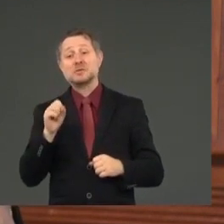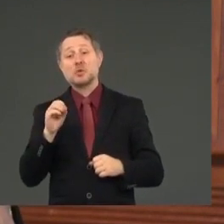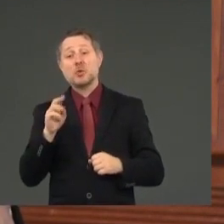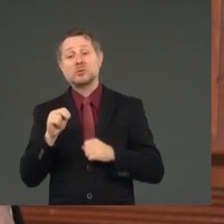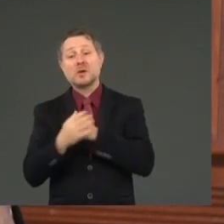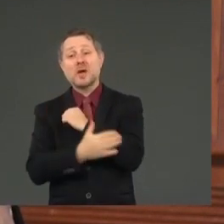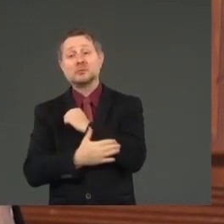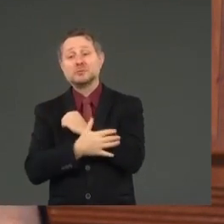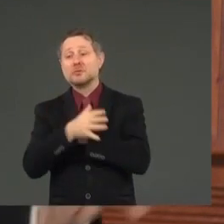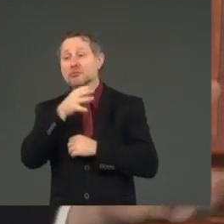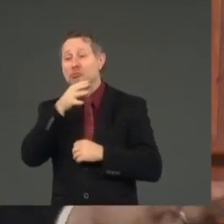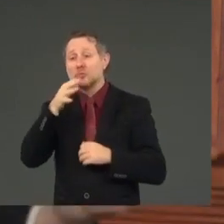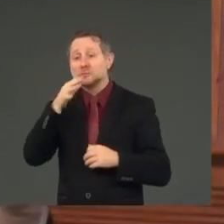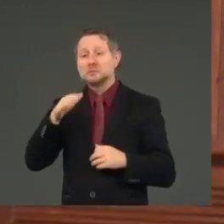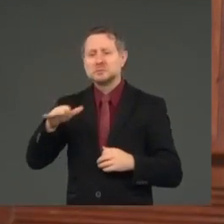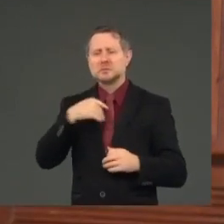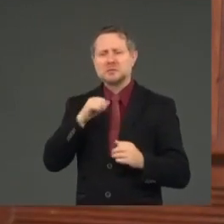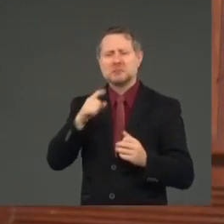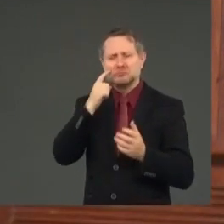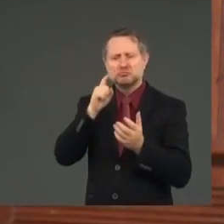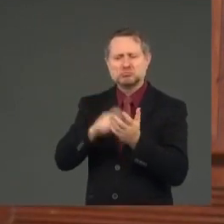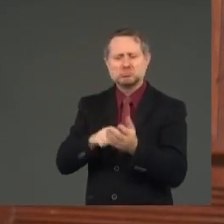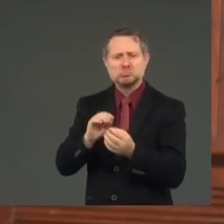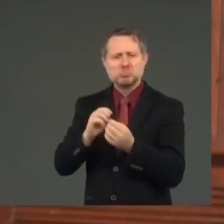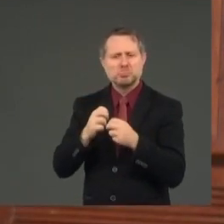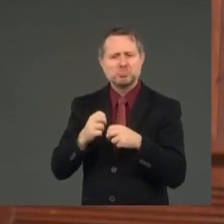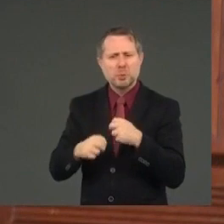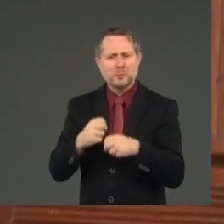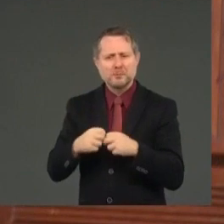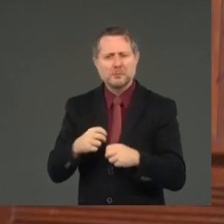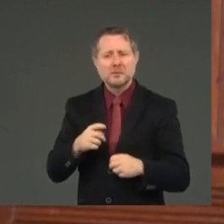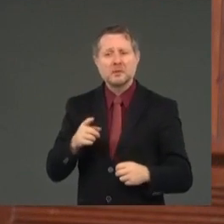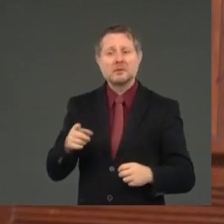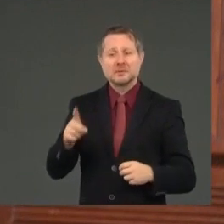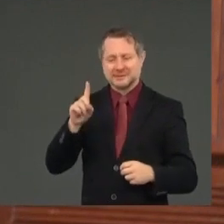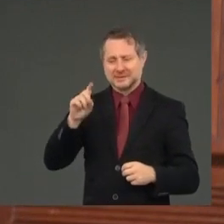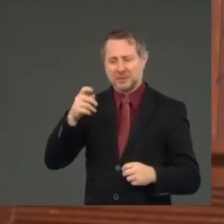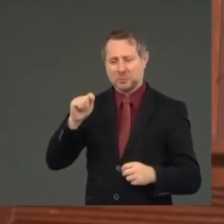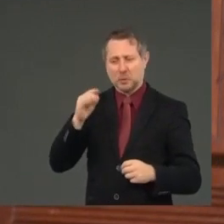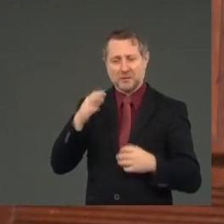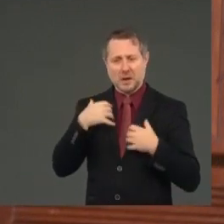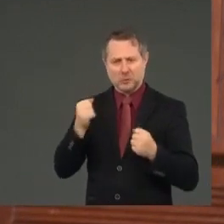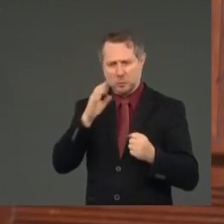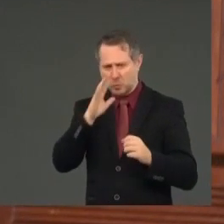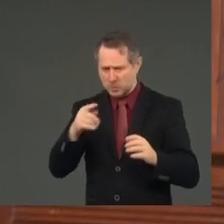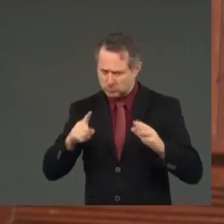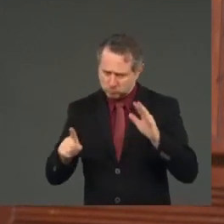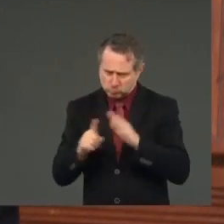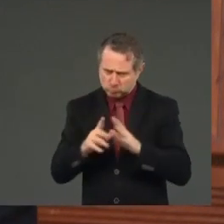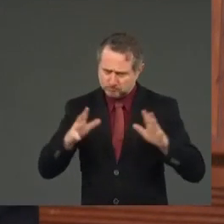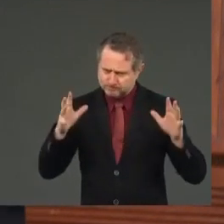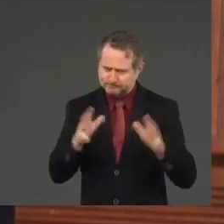OTHER PROCESSES NOW, WE LOOK AT WHETHER IT'S LIMITED TO A